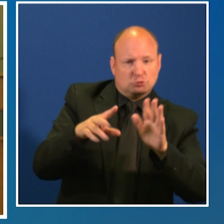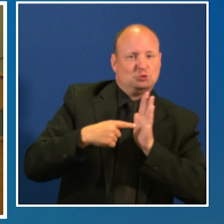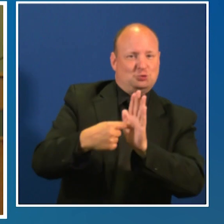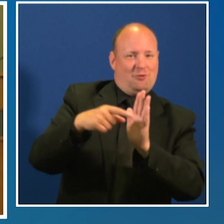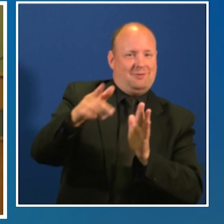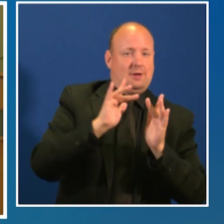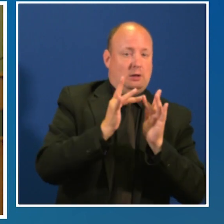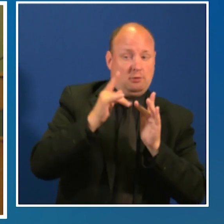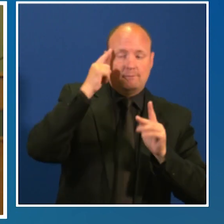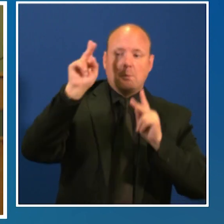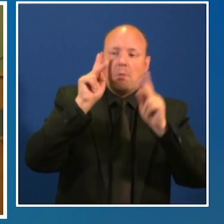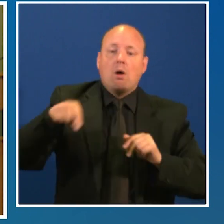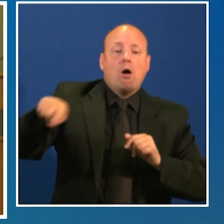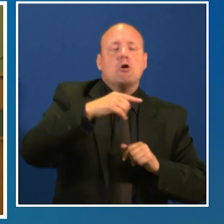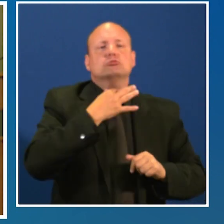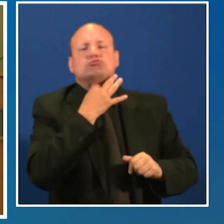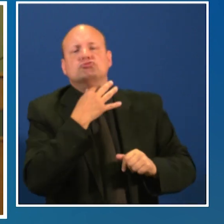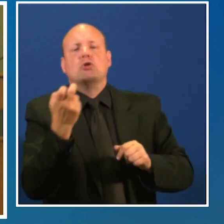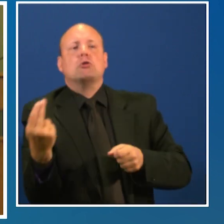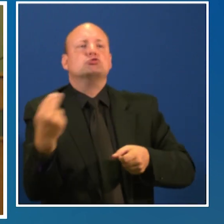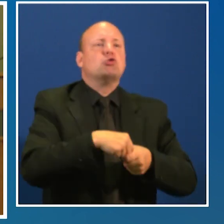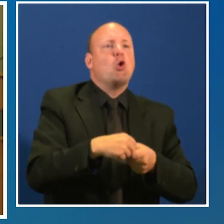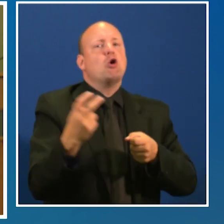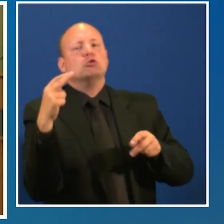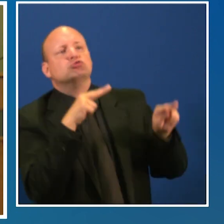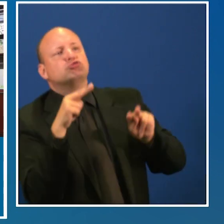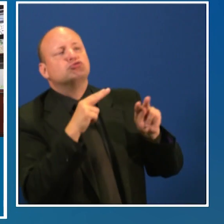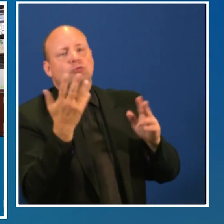26th, the City's Permit Center and Customer Service Desk at